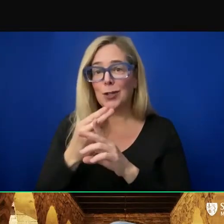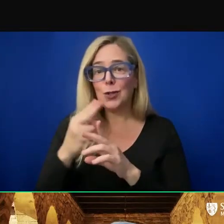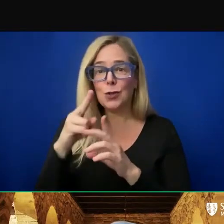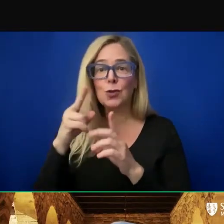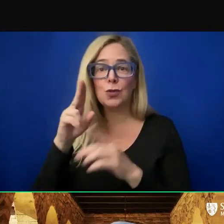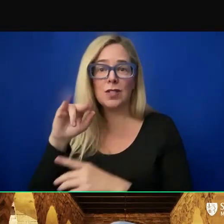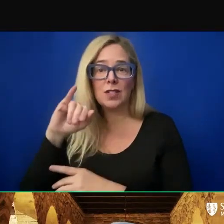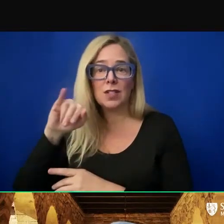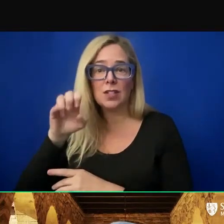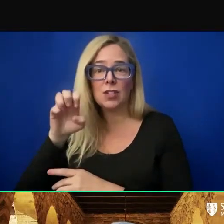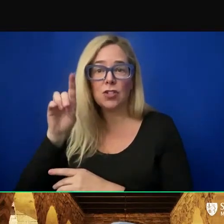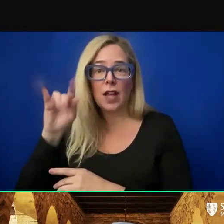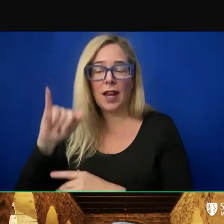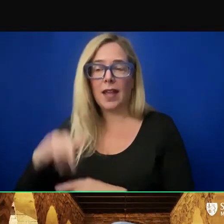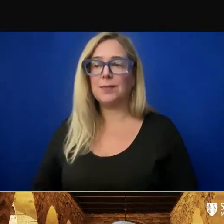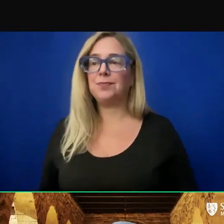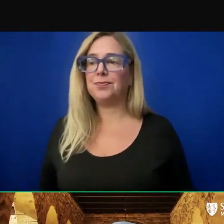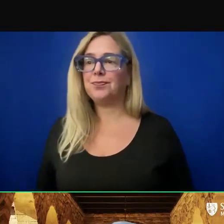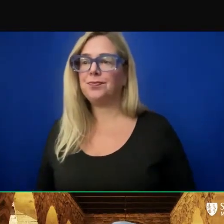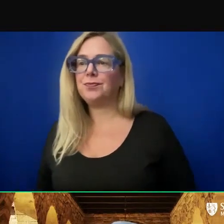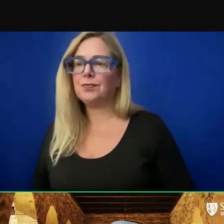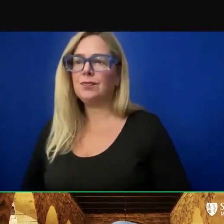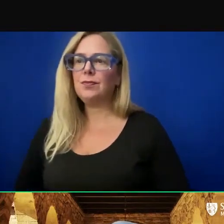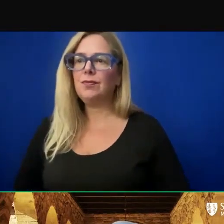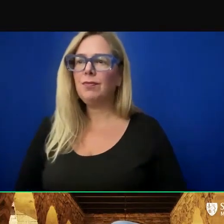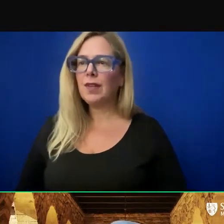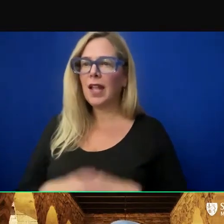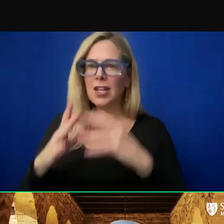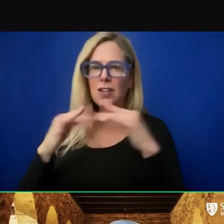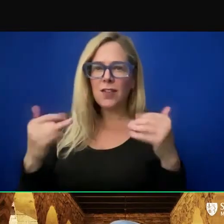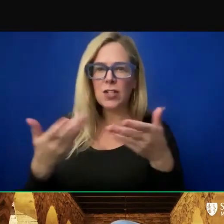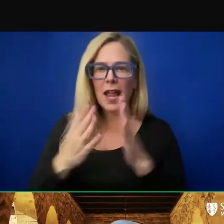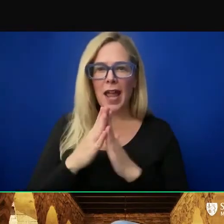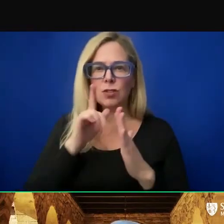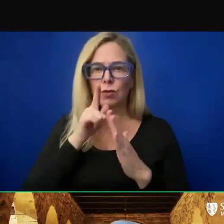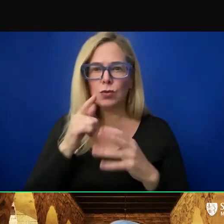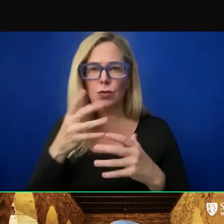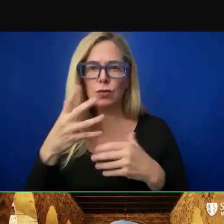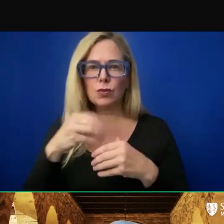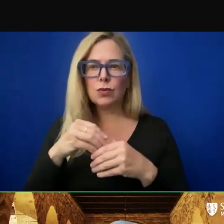asked who is in the room and equity asks who's trying to get in the room but can't,